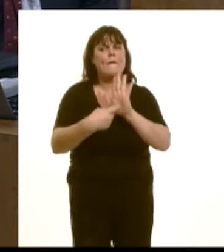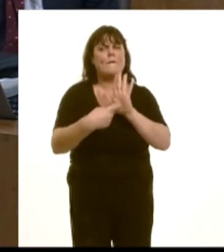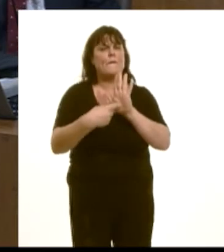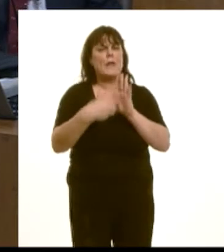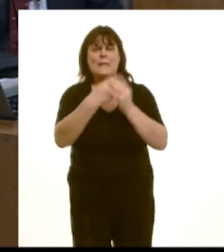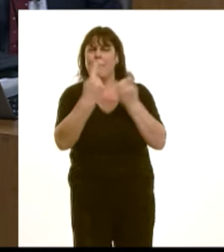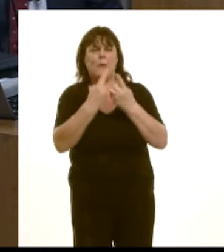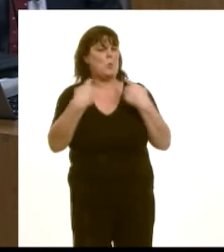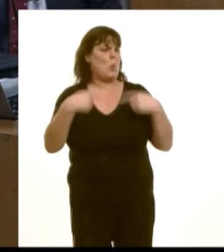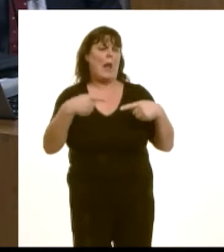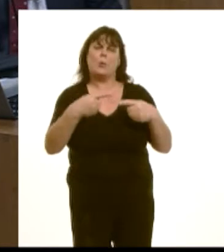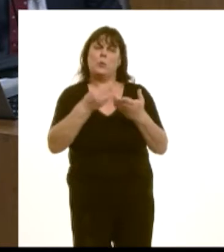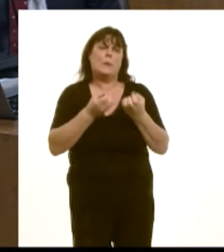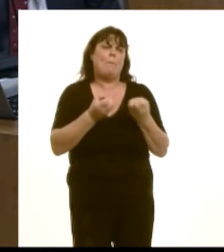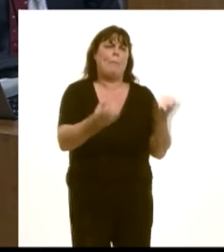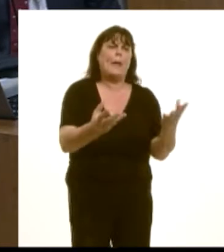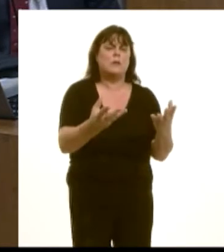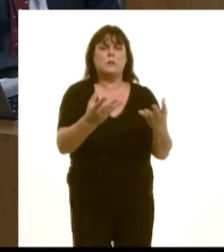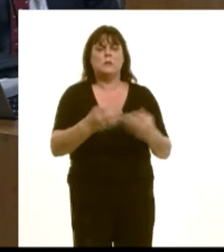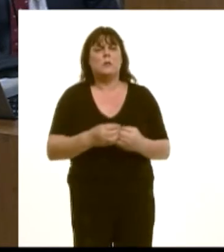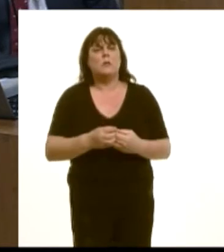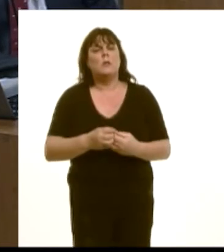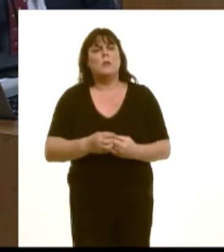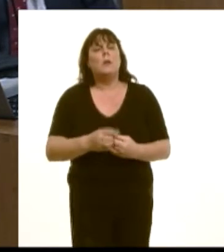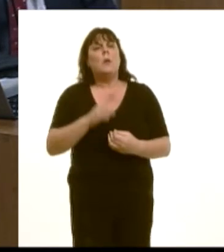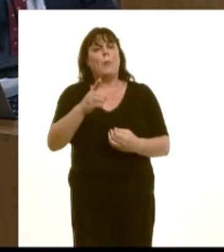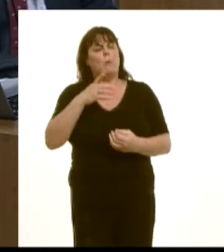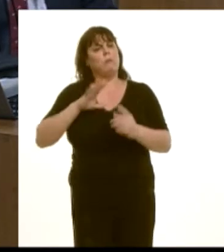in transport projects. It is the intention, of course, to move ahead with the dualling